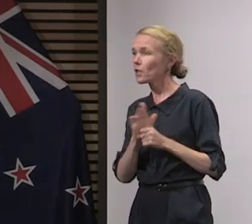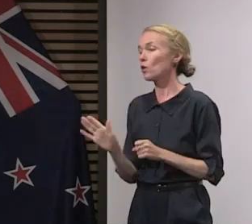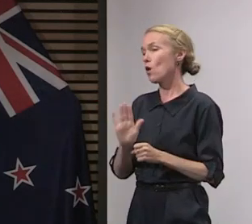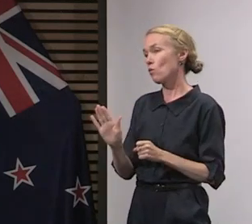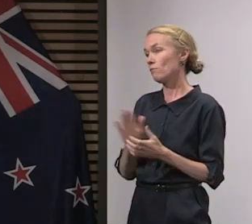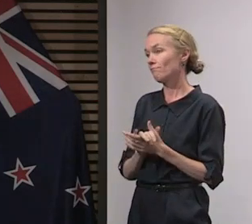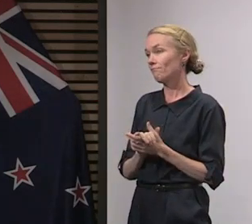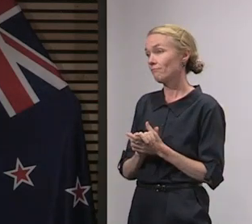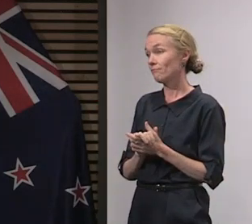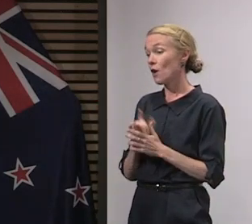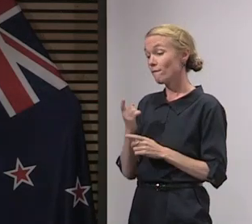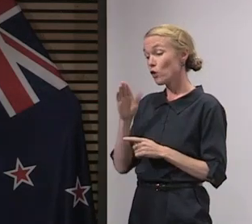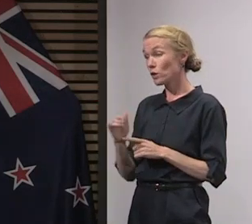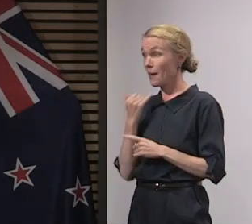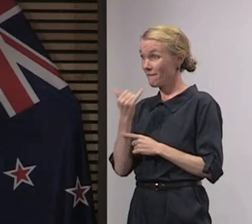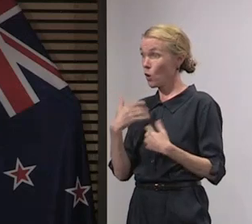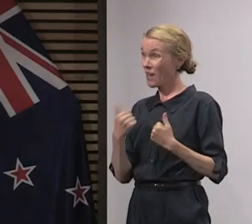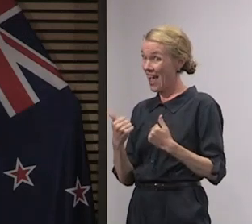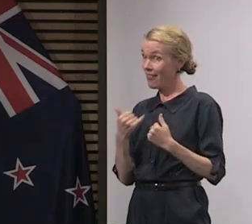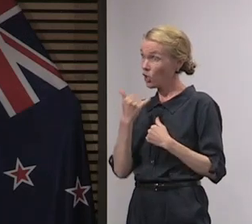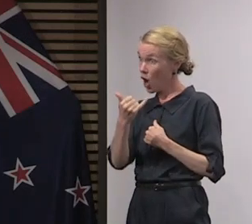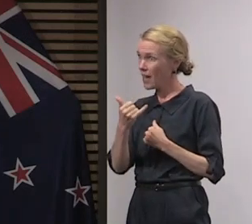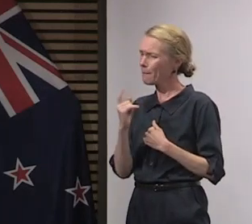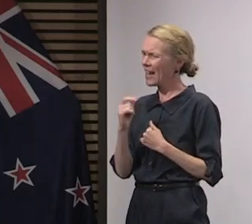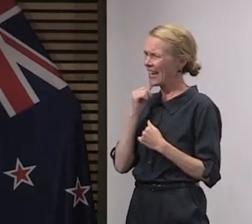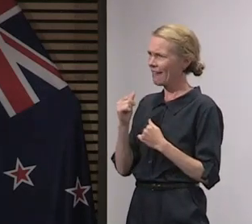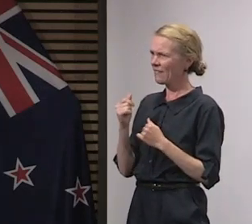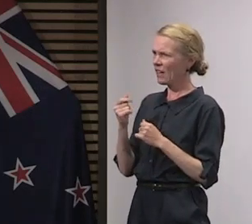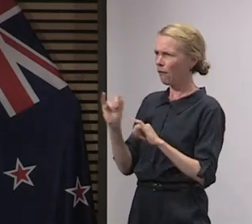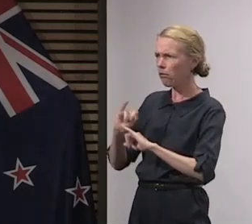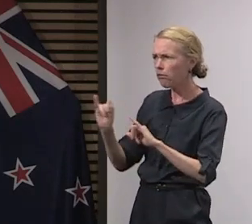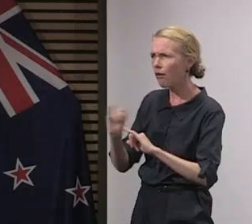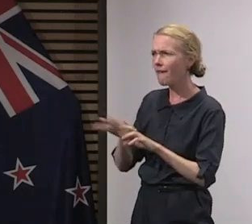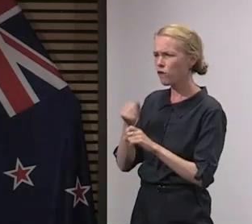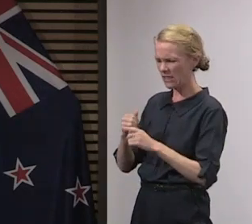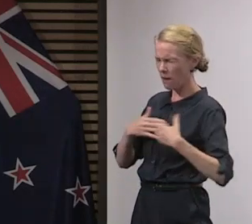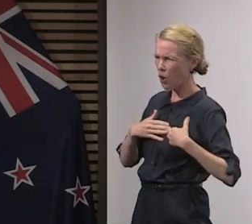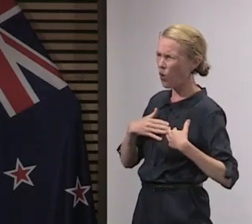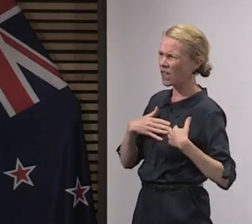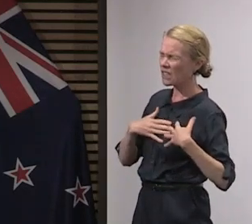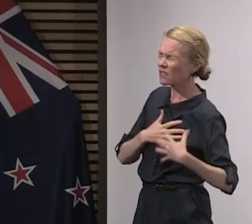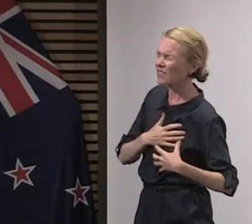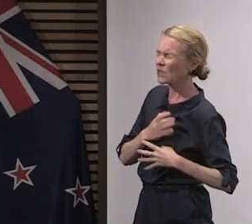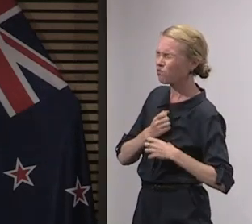able to provide you with advice about what is the appropriate thing to do. If you are very unwell, for